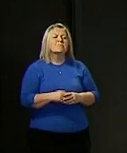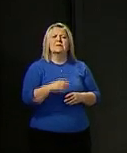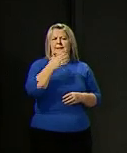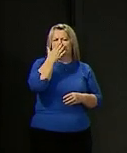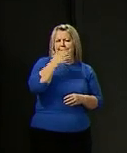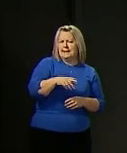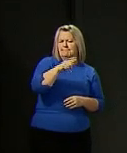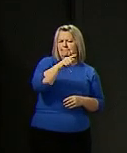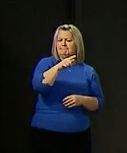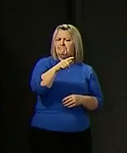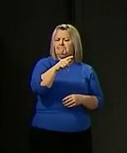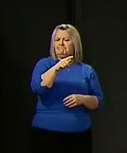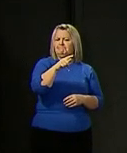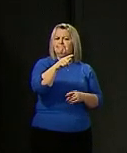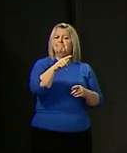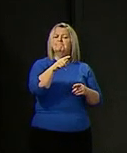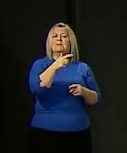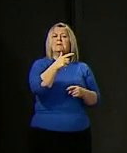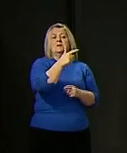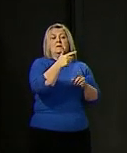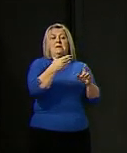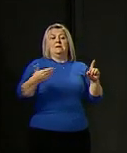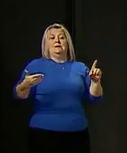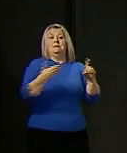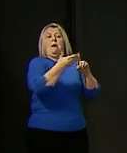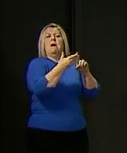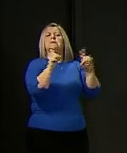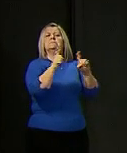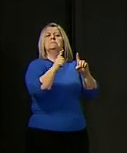ICU beds set some time ago now I was wondering if you would be able to update us